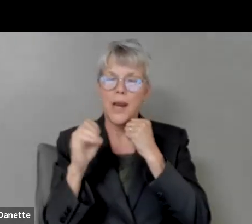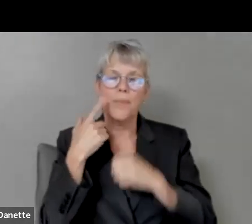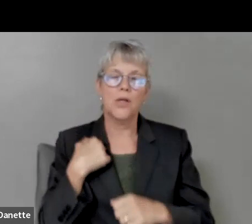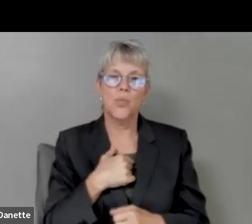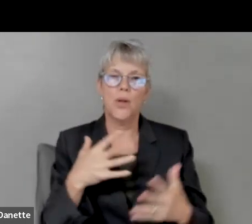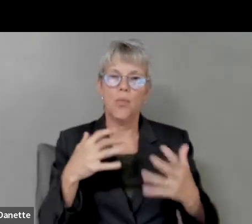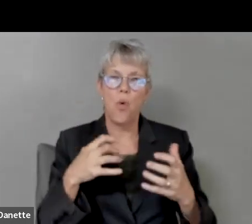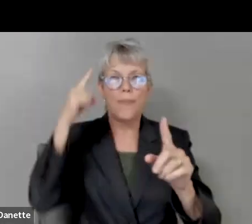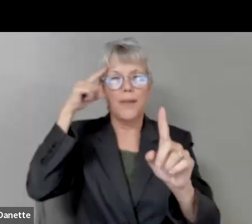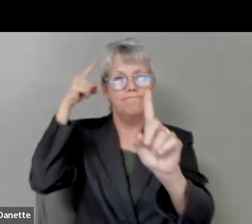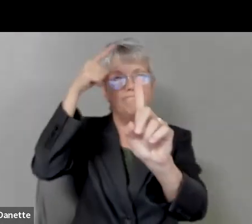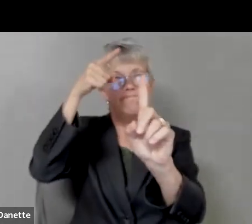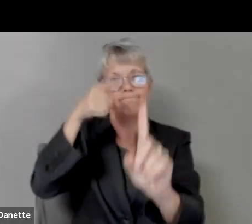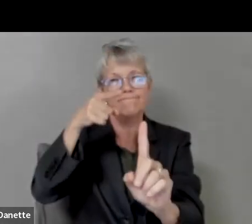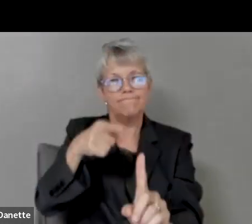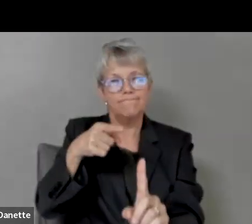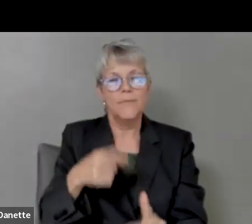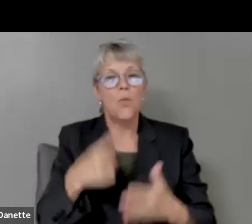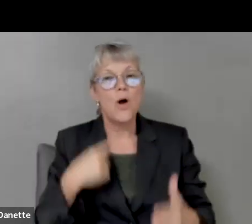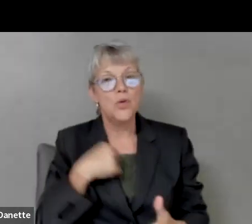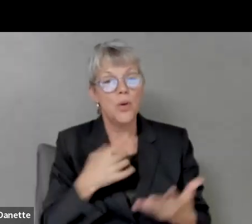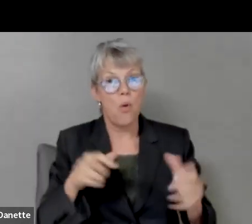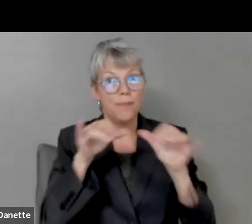Kelly Crosbie (she/her): What do we want our system to accomplish? What do we want it to look like?